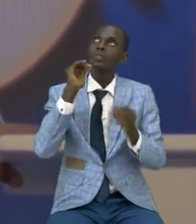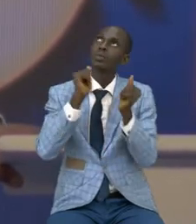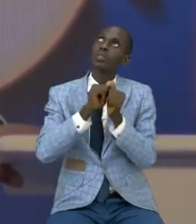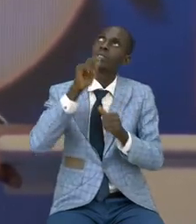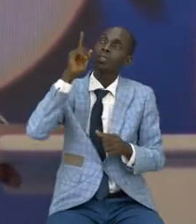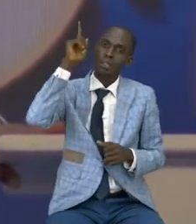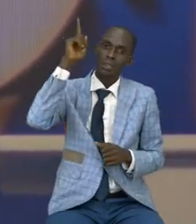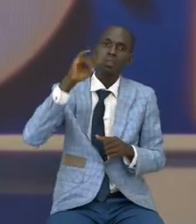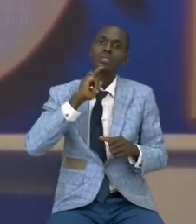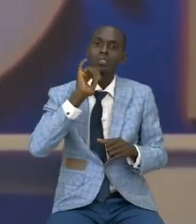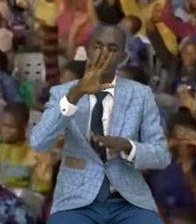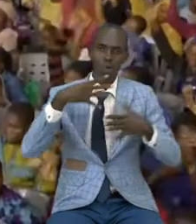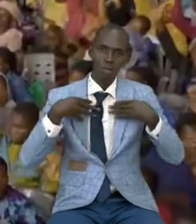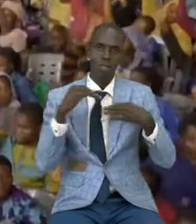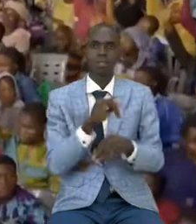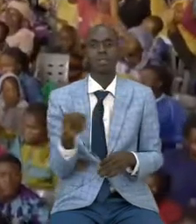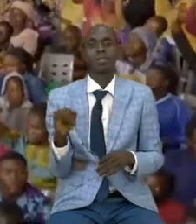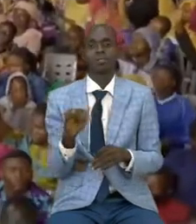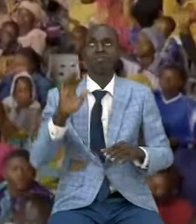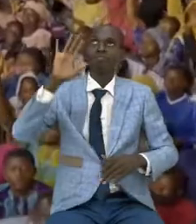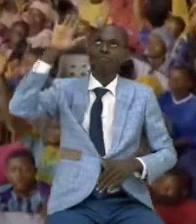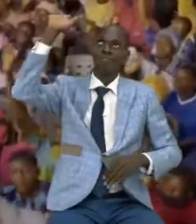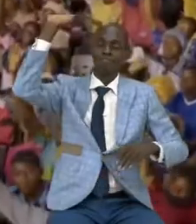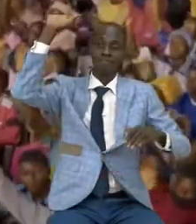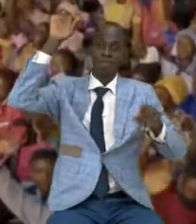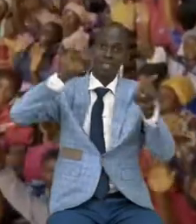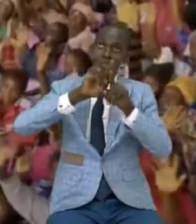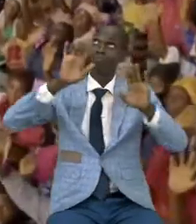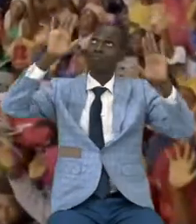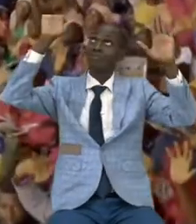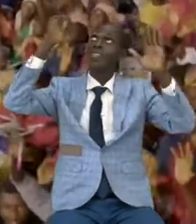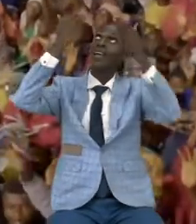praise god as you raise up that hand heaven has seen that hand